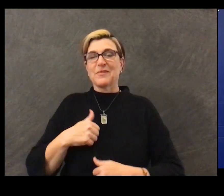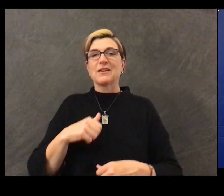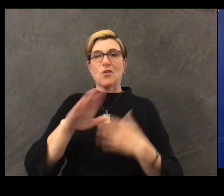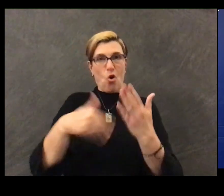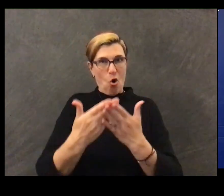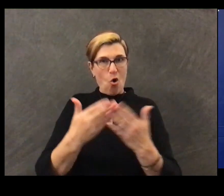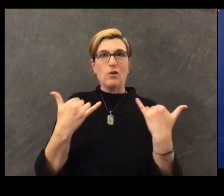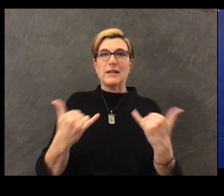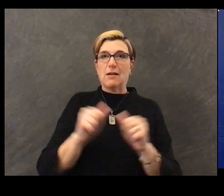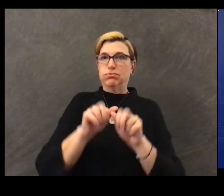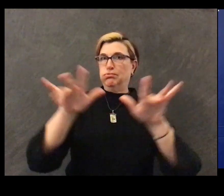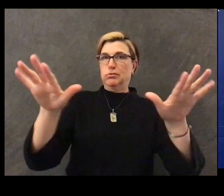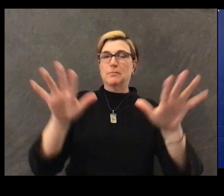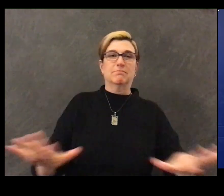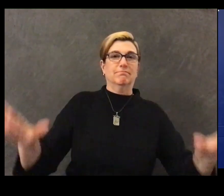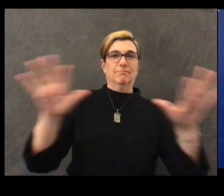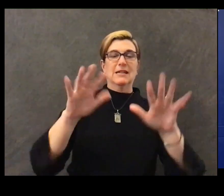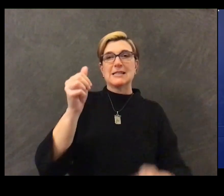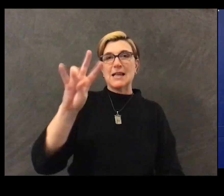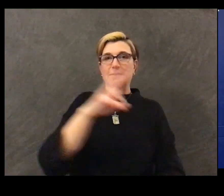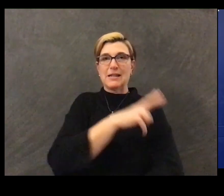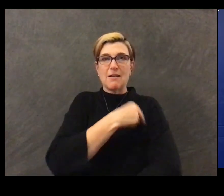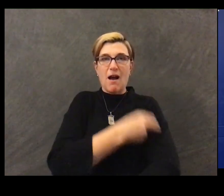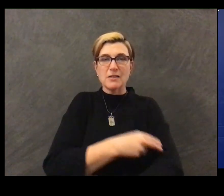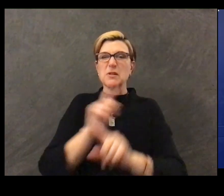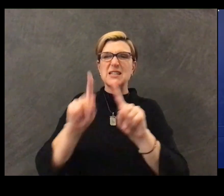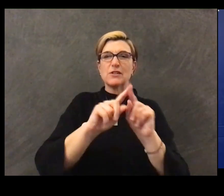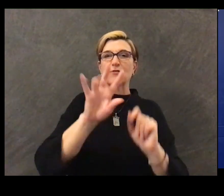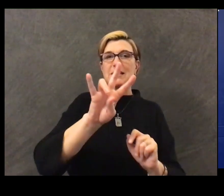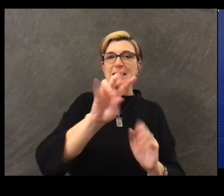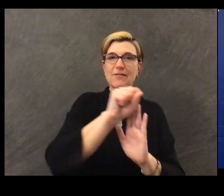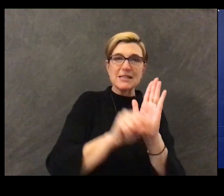hospitals in seven states around the country we're also very proud of our